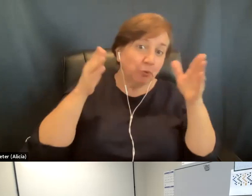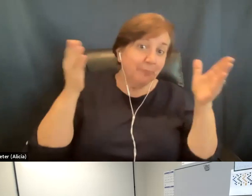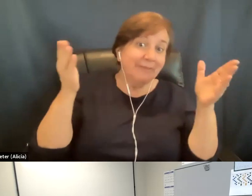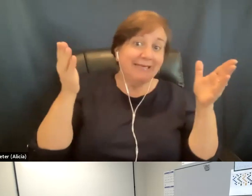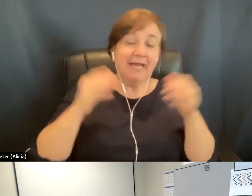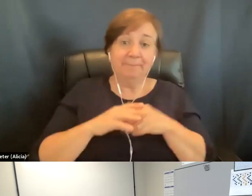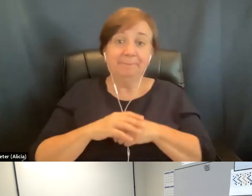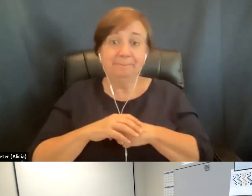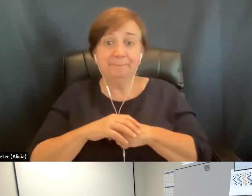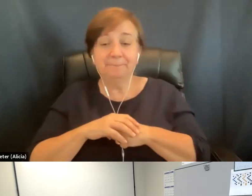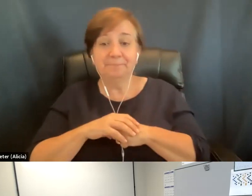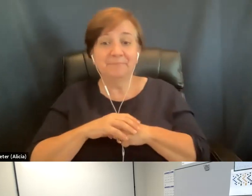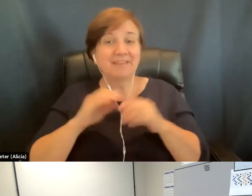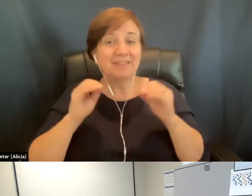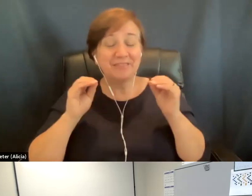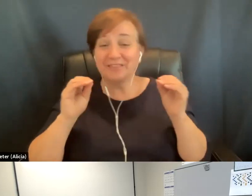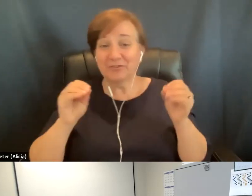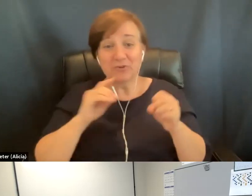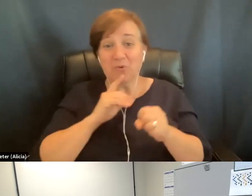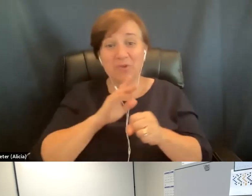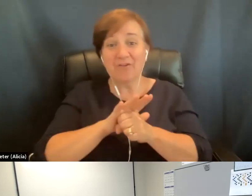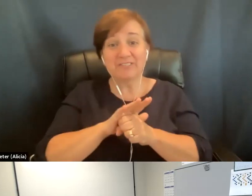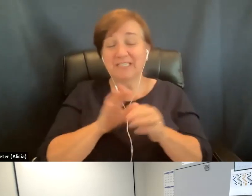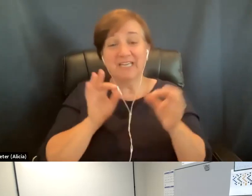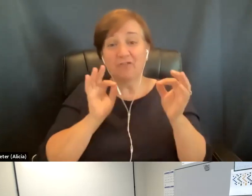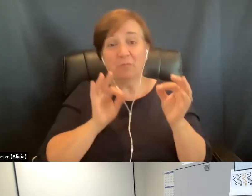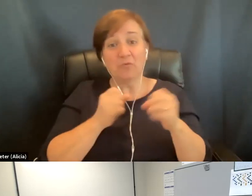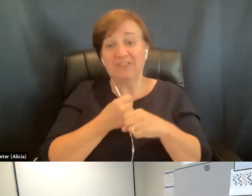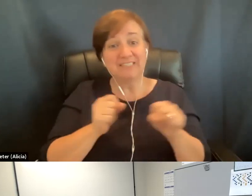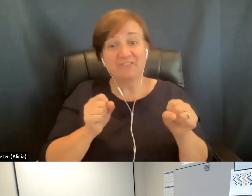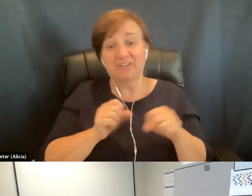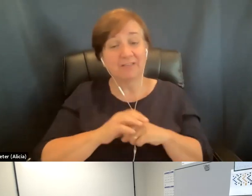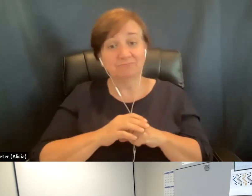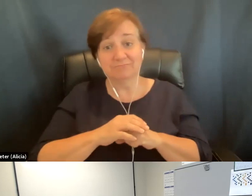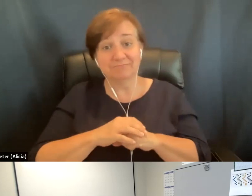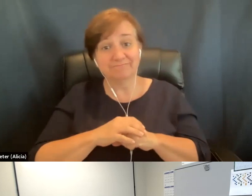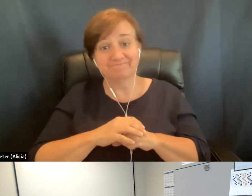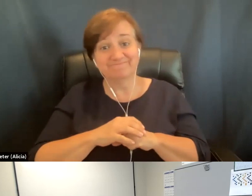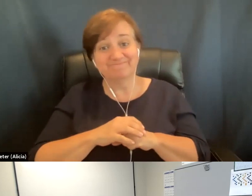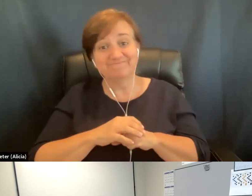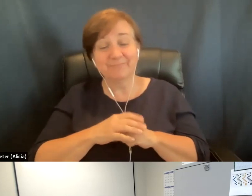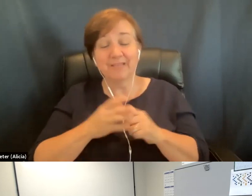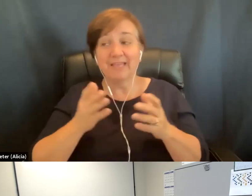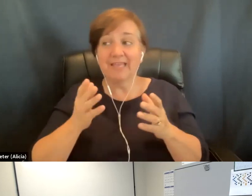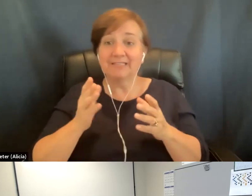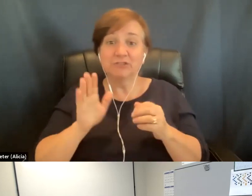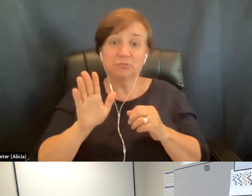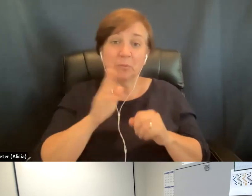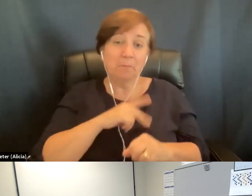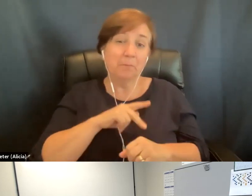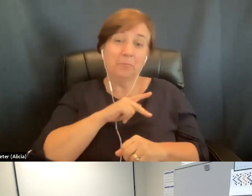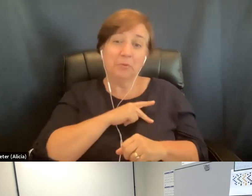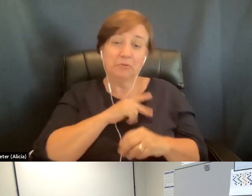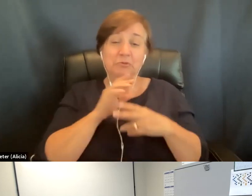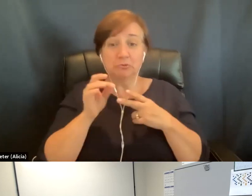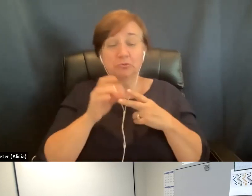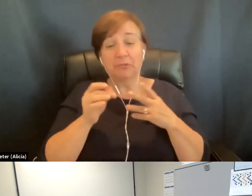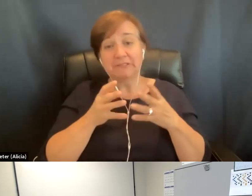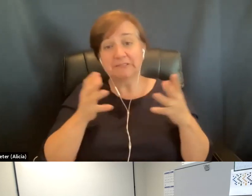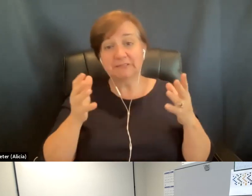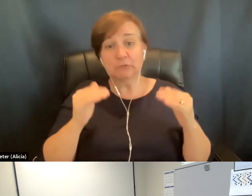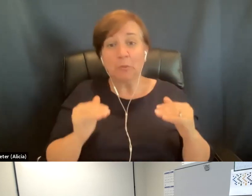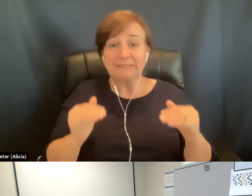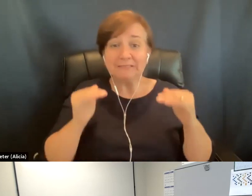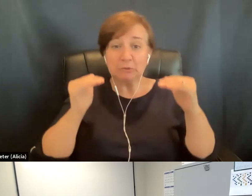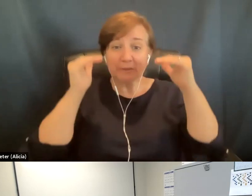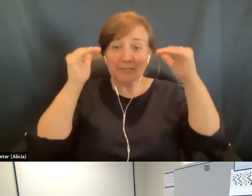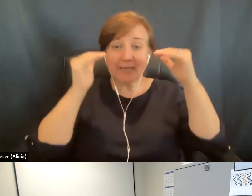Dr. Elsa Villarino: there's no guarantee of perfect safe the, it is a matter of a personal choice, to a certain degree, what amount of risk you're.